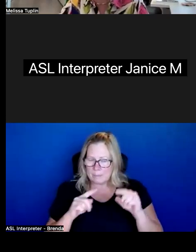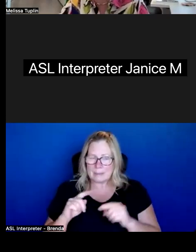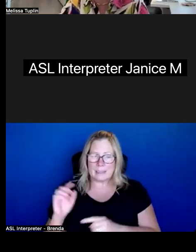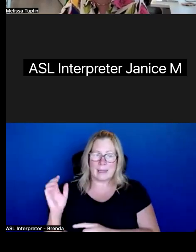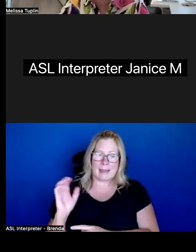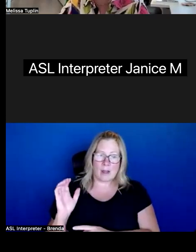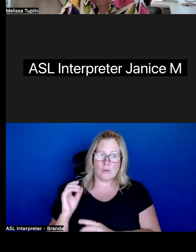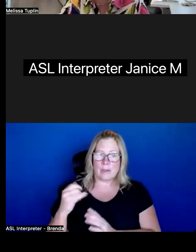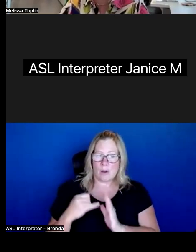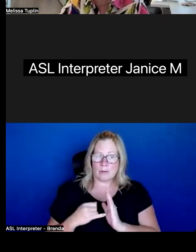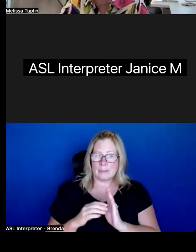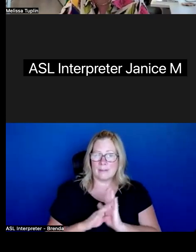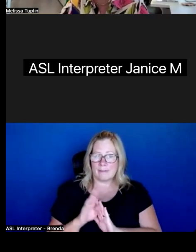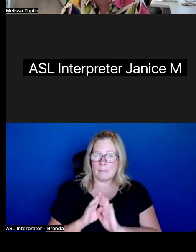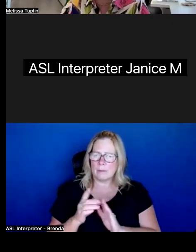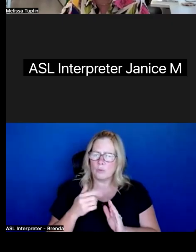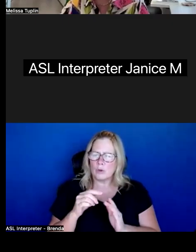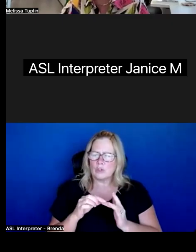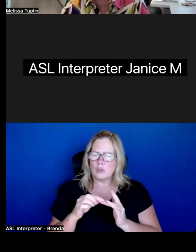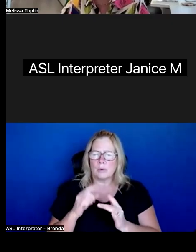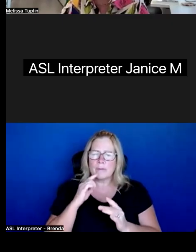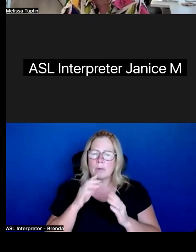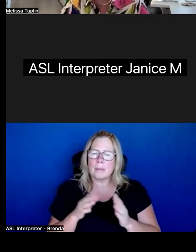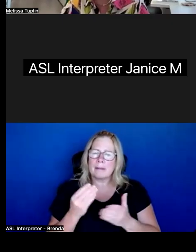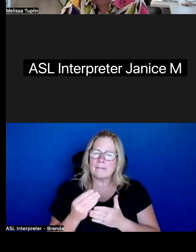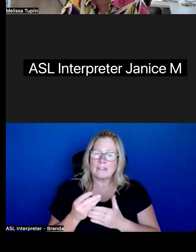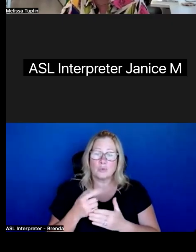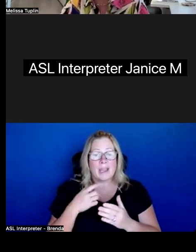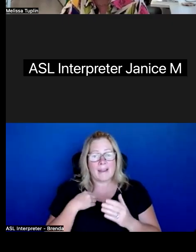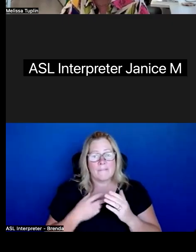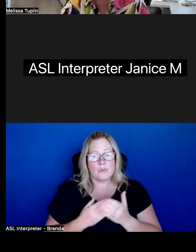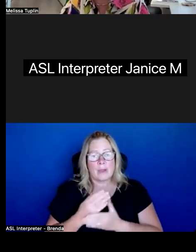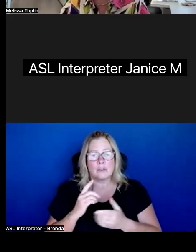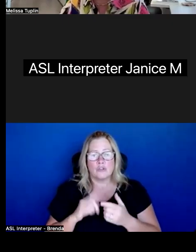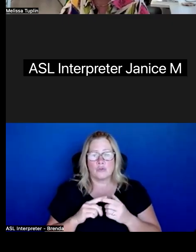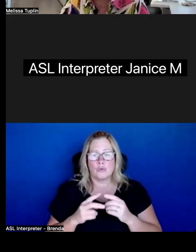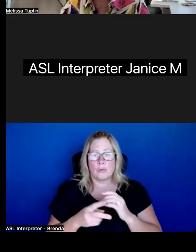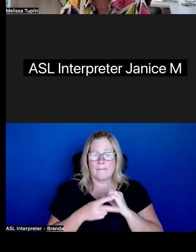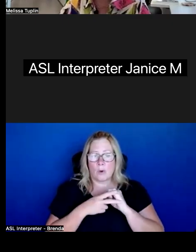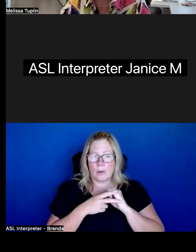reserves the right to revoke, reduce or suspend operating funding at any point with no notice